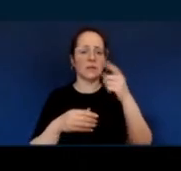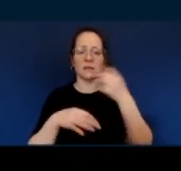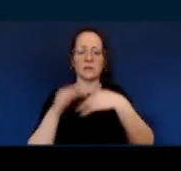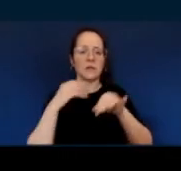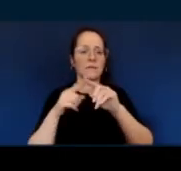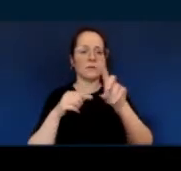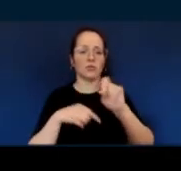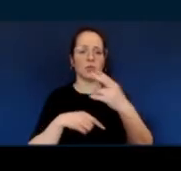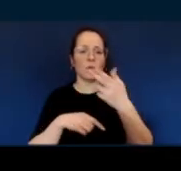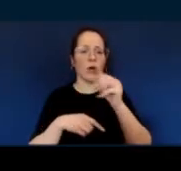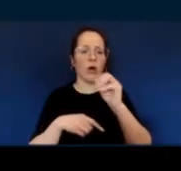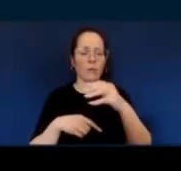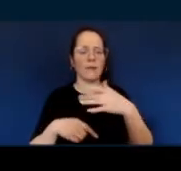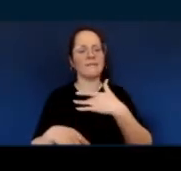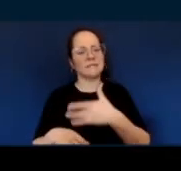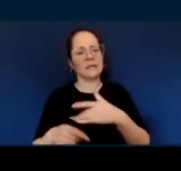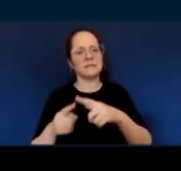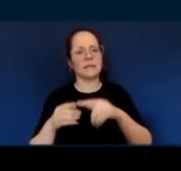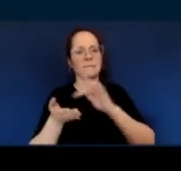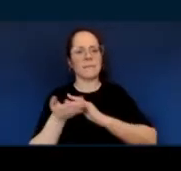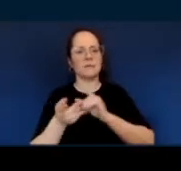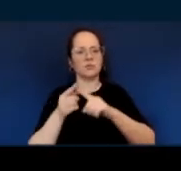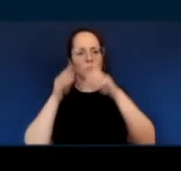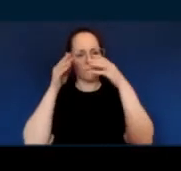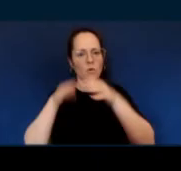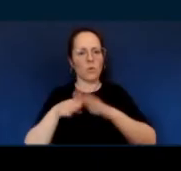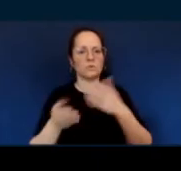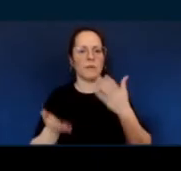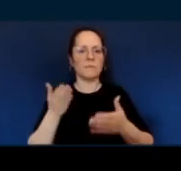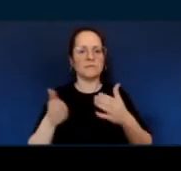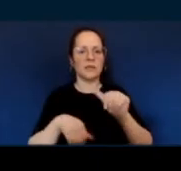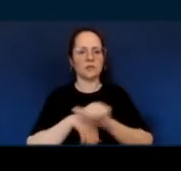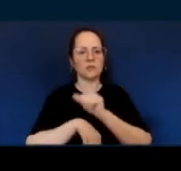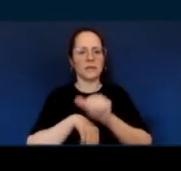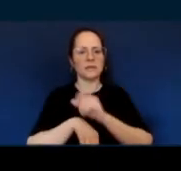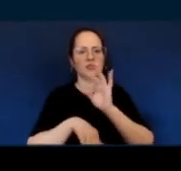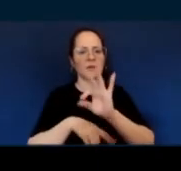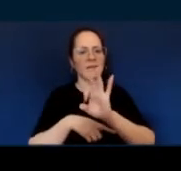TENDENCY TO FOCUS ON THE POTENTIAL BENEFITS OF TREATMENT